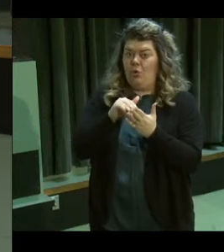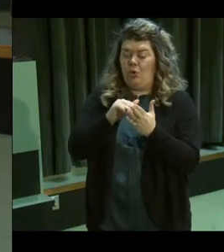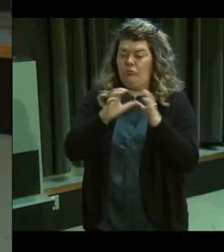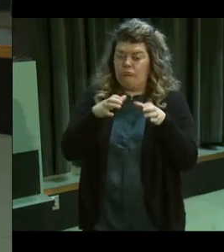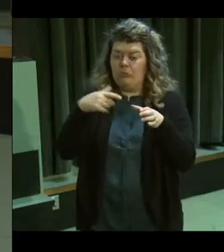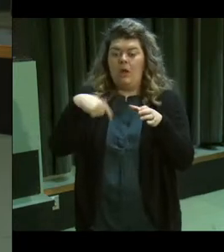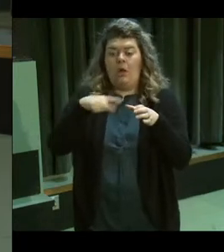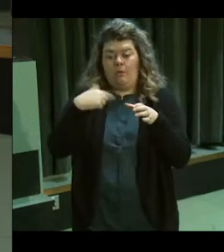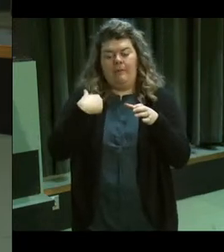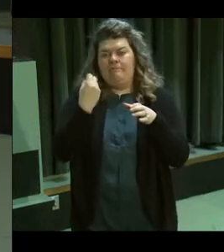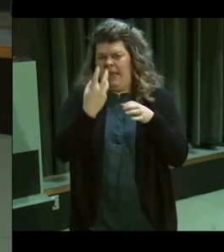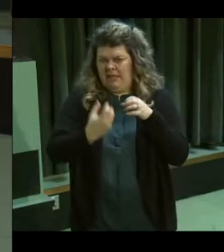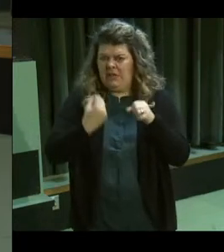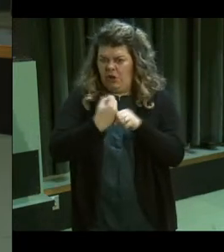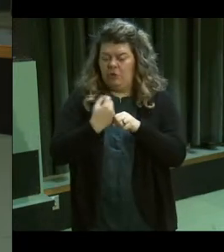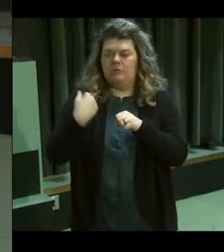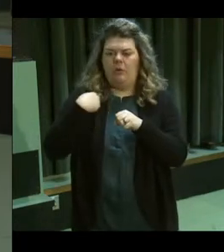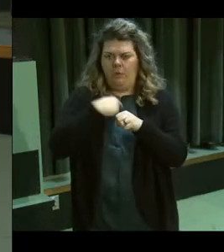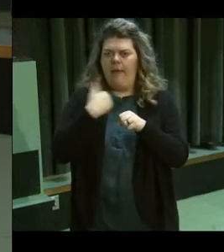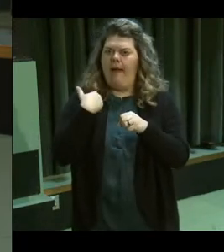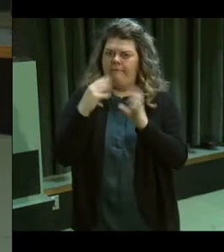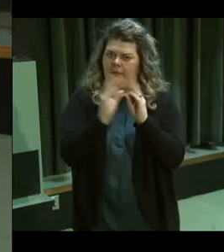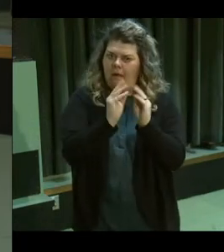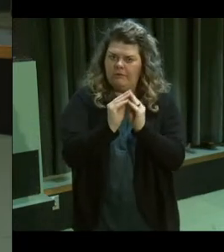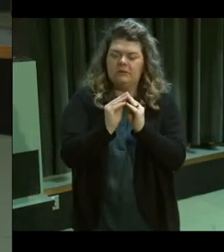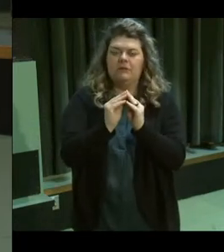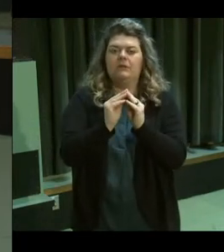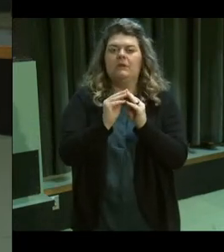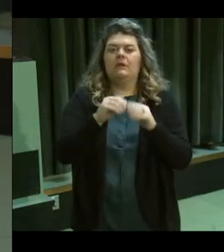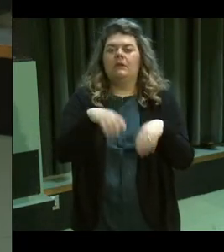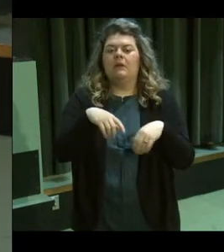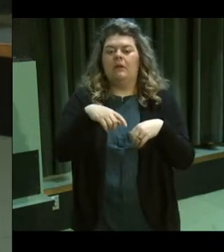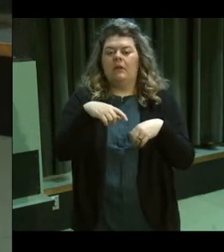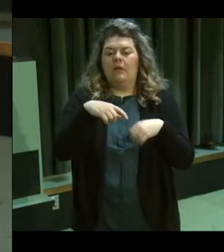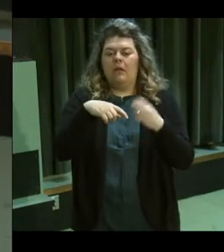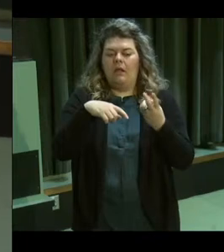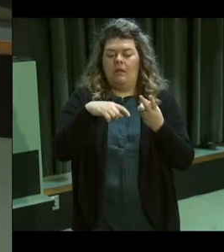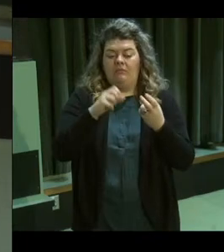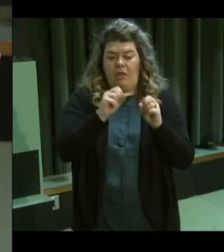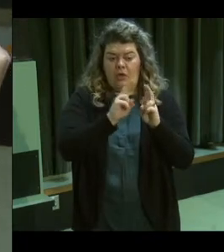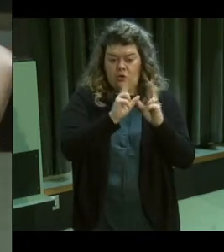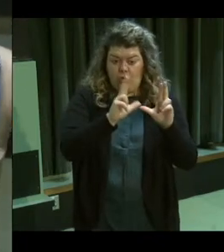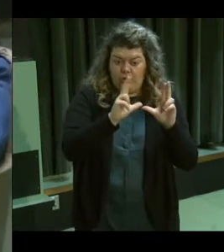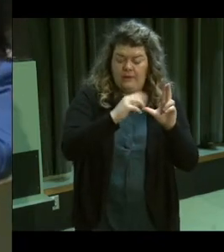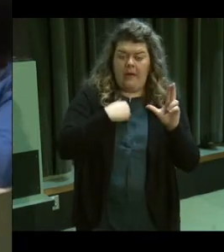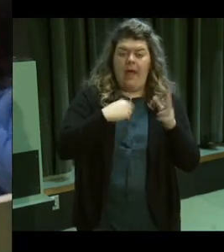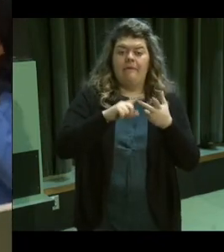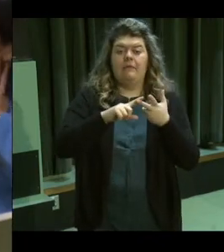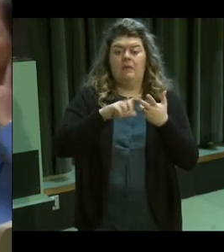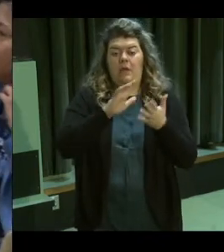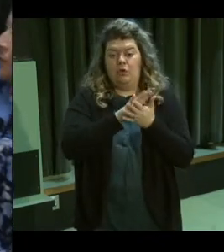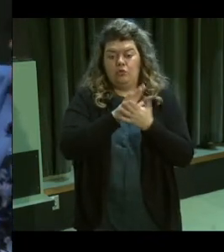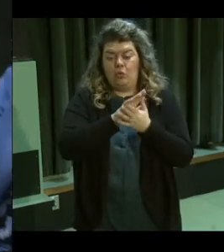and for many years we have conferences. We have the black